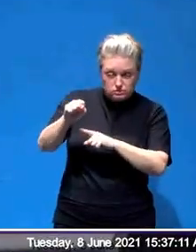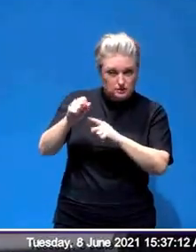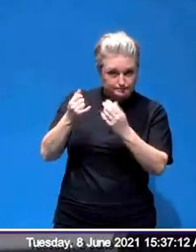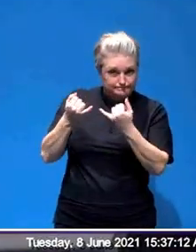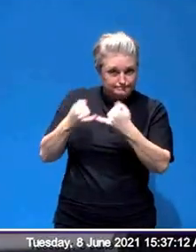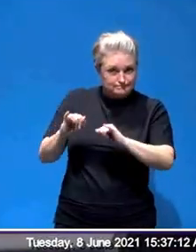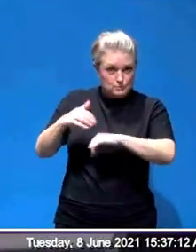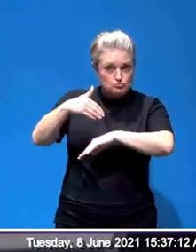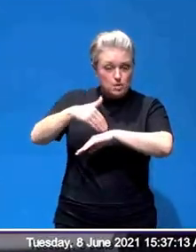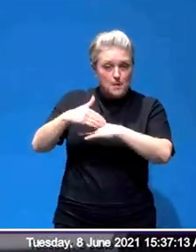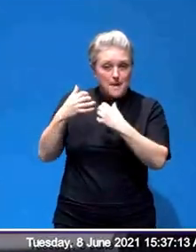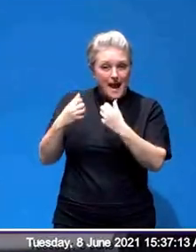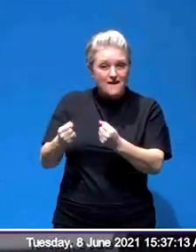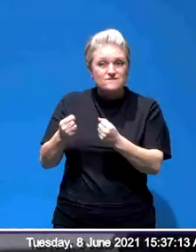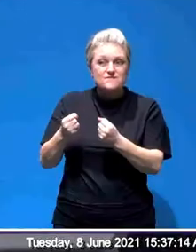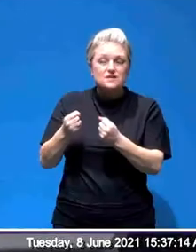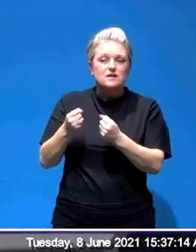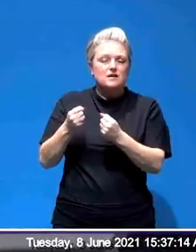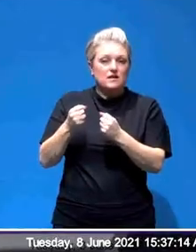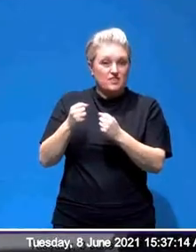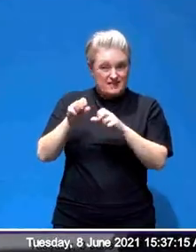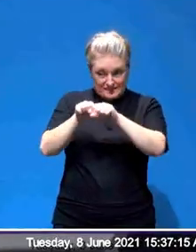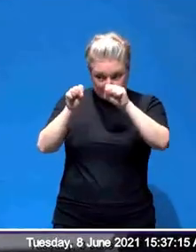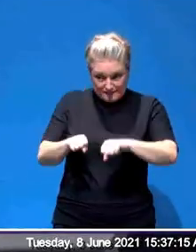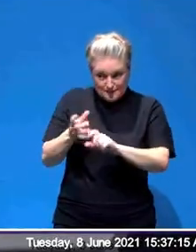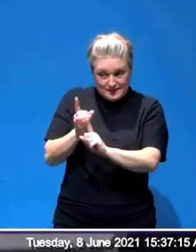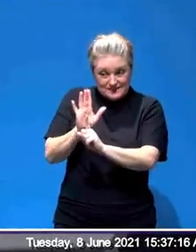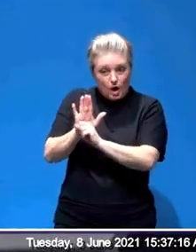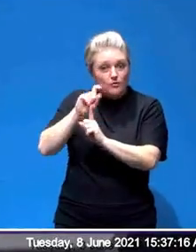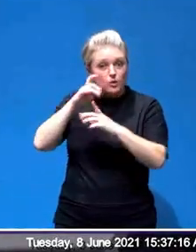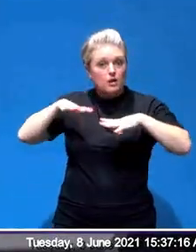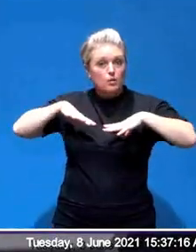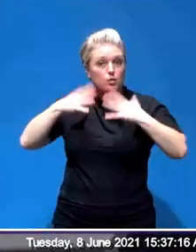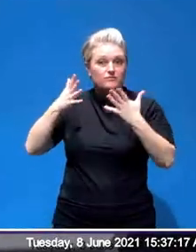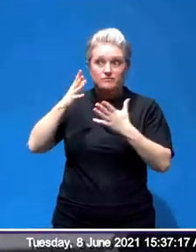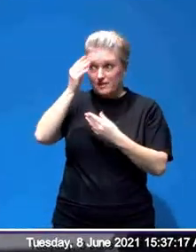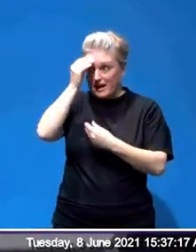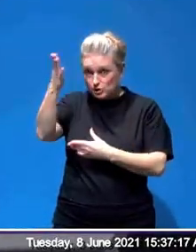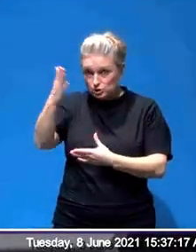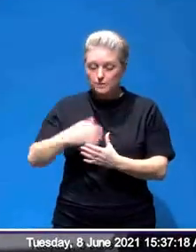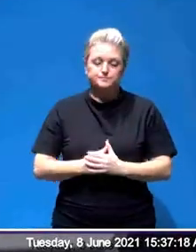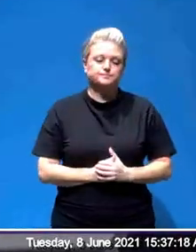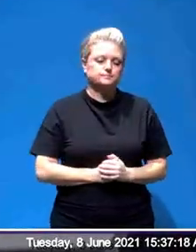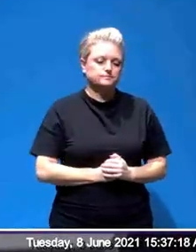At the time we were using RiskMan, there were multiple, many, many